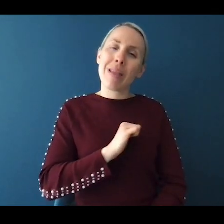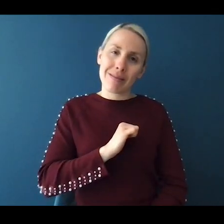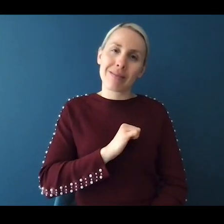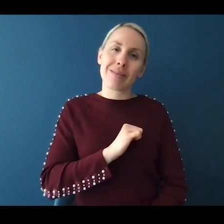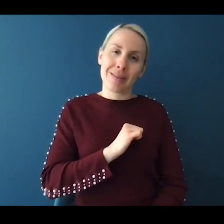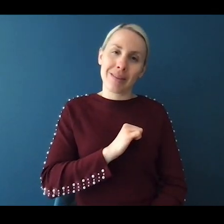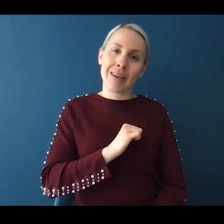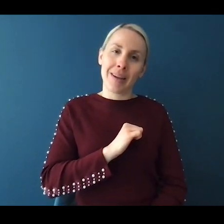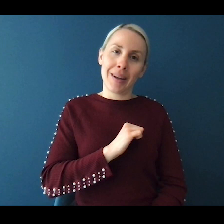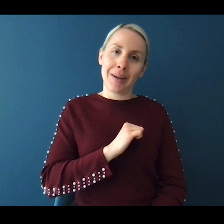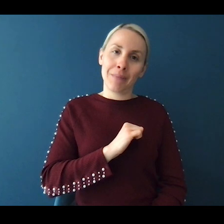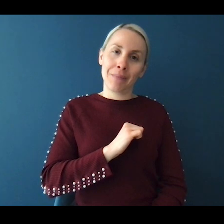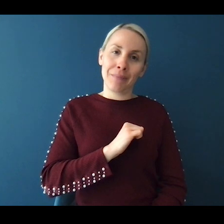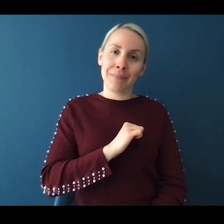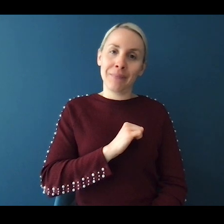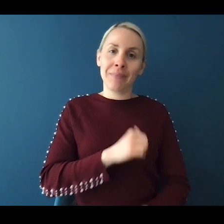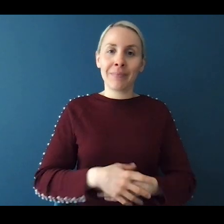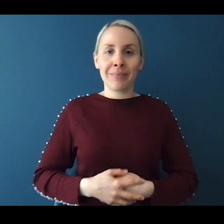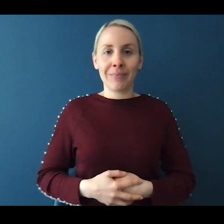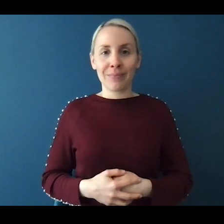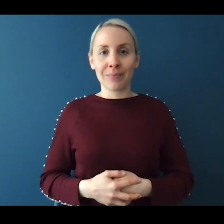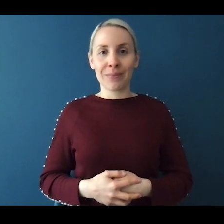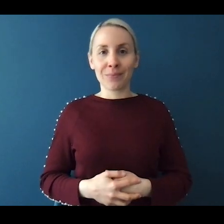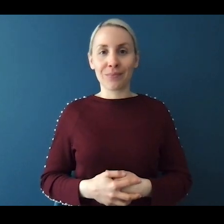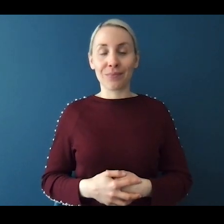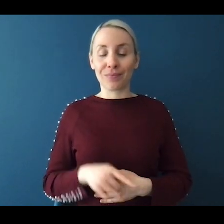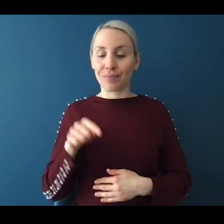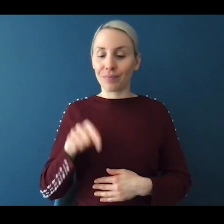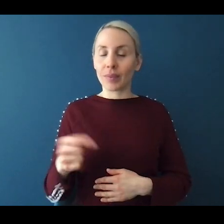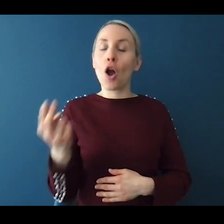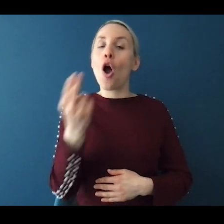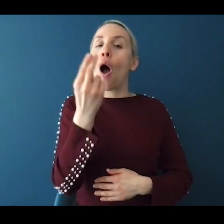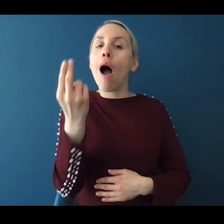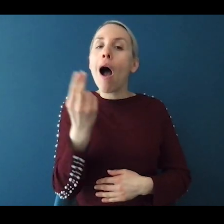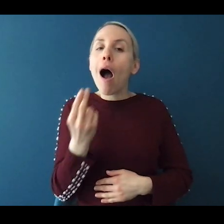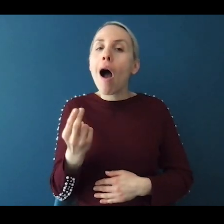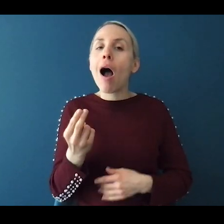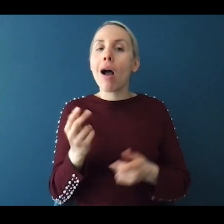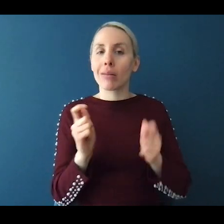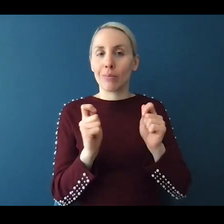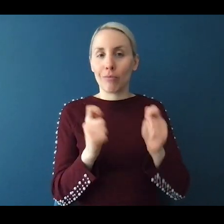an art prize is that we’re not looking for